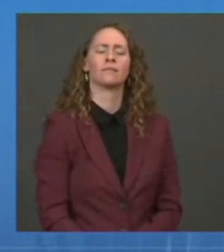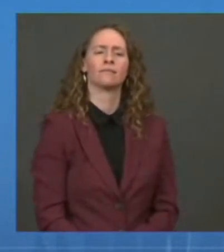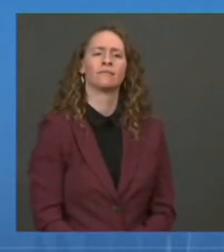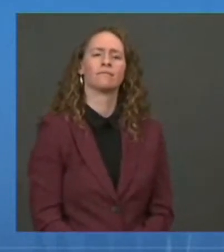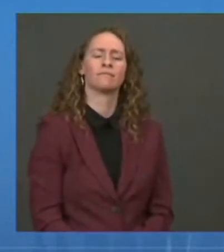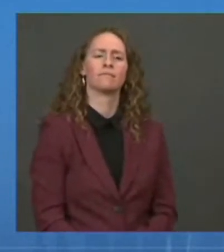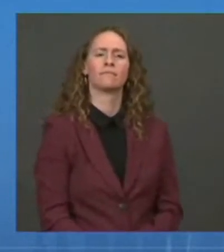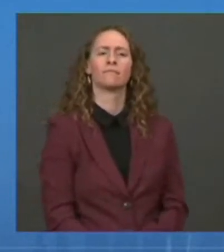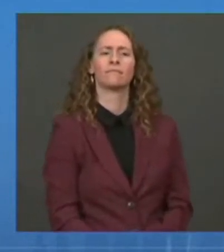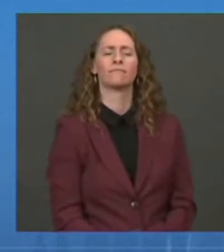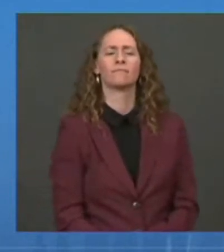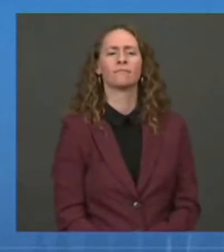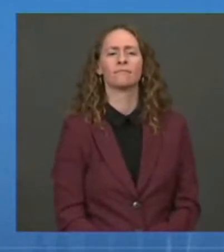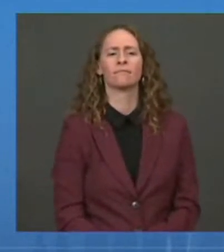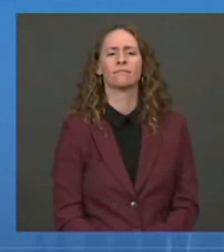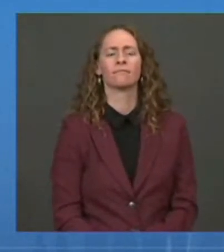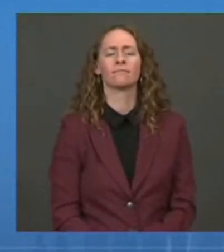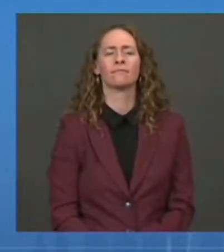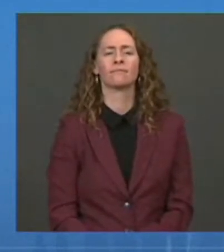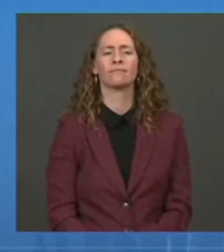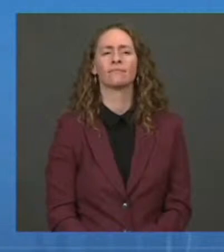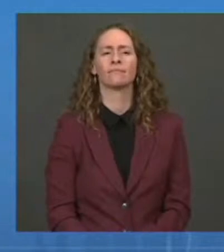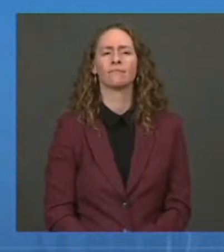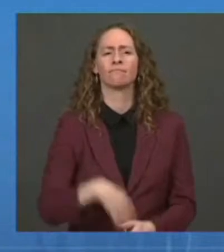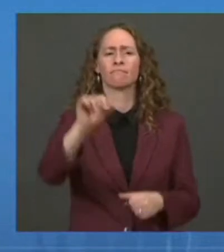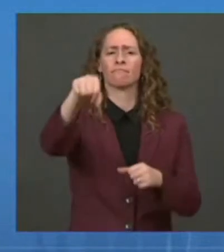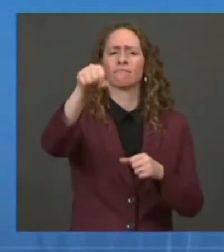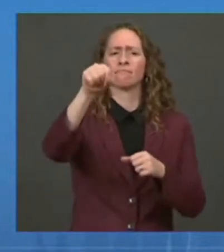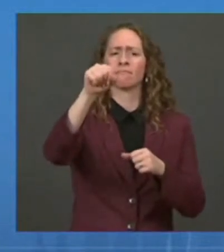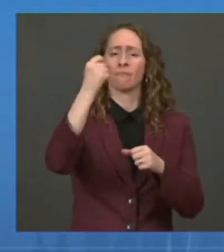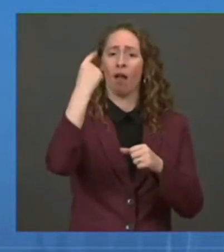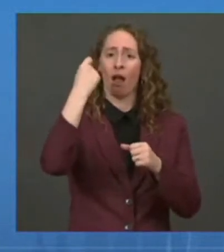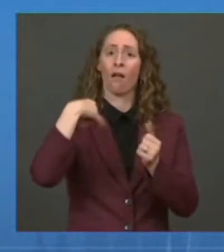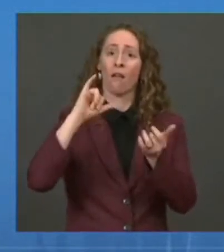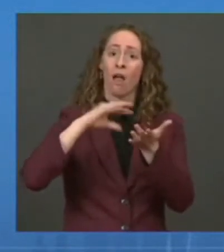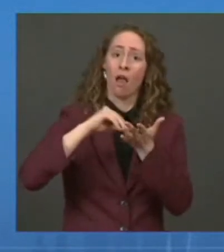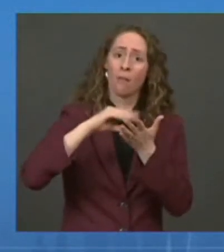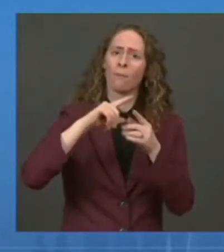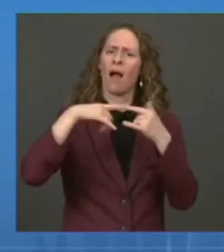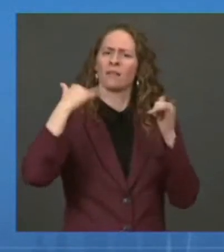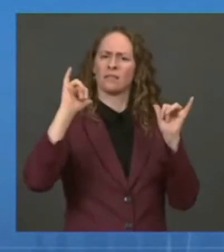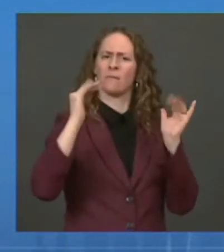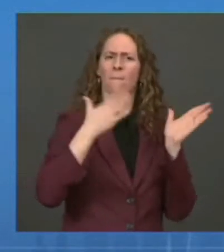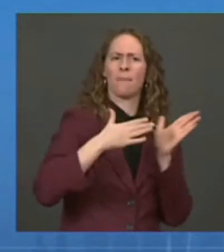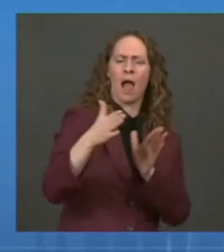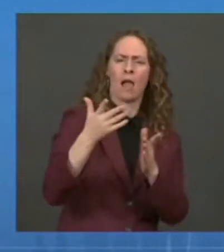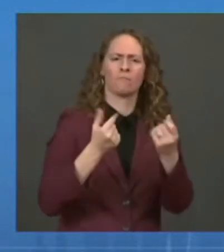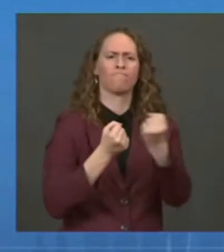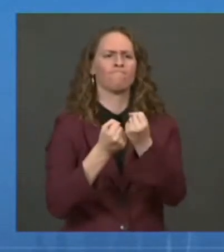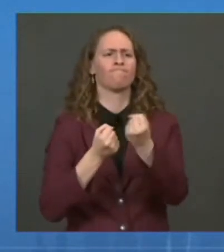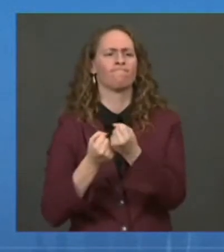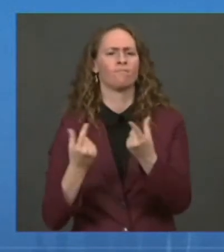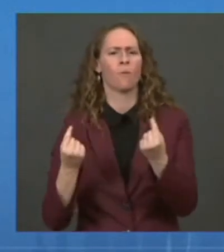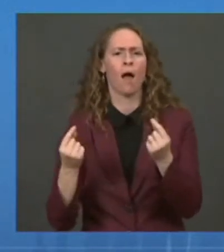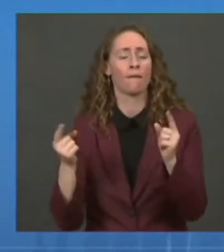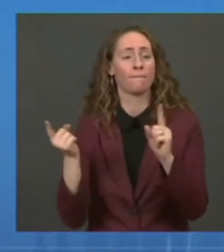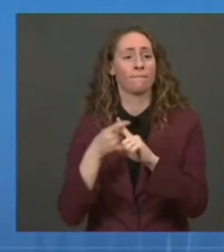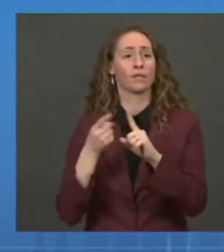DOUBLING DOWN ON SUPPORT FOR COMMUNITIES IN NEEDTHE MOST. TODAY I WANT TO TALK ABOUT